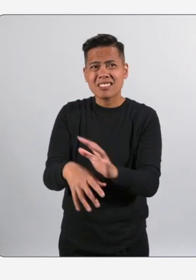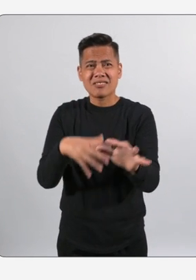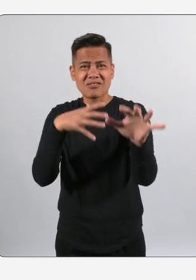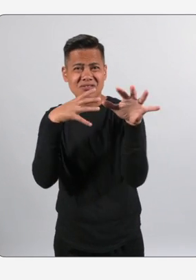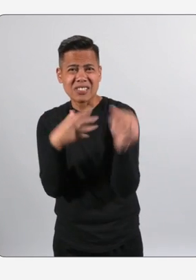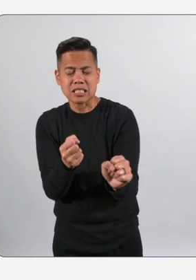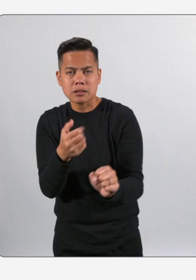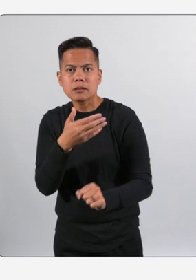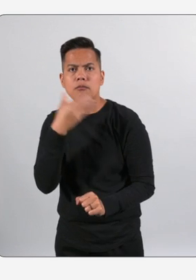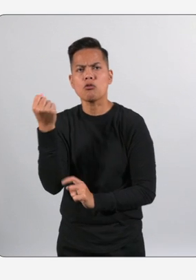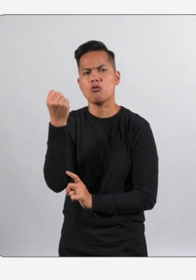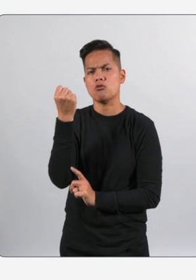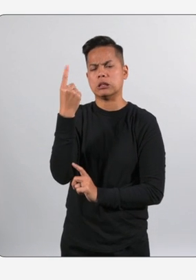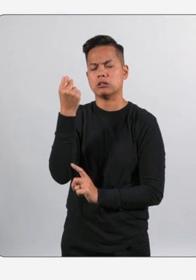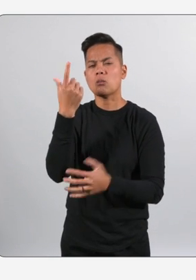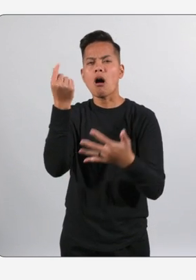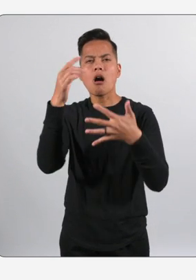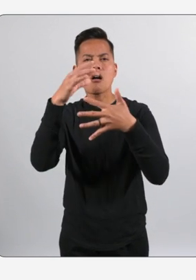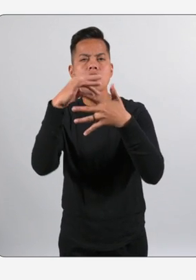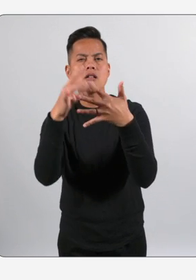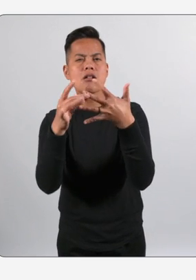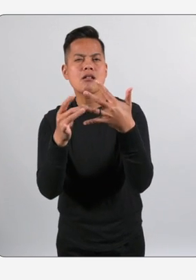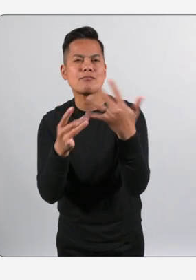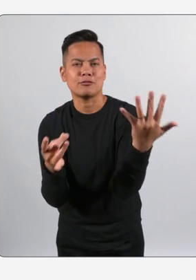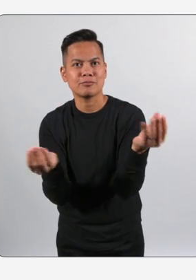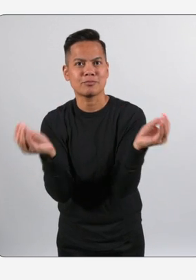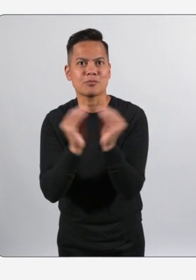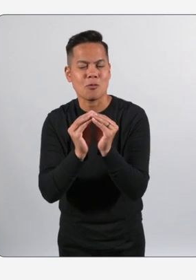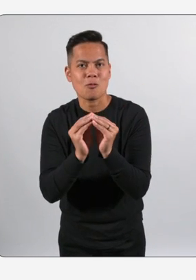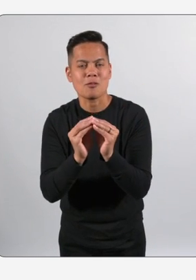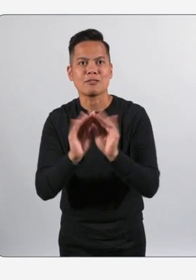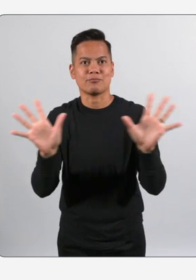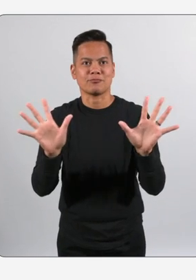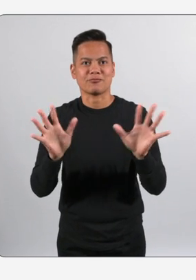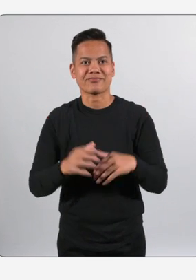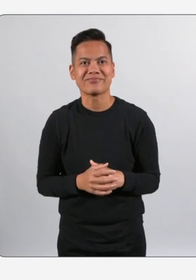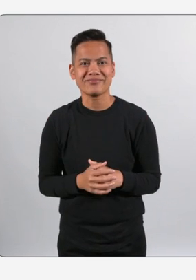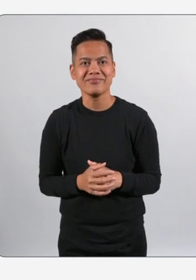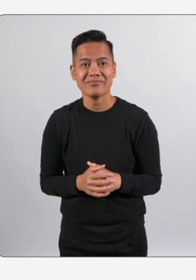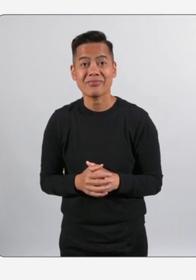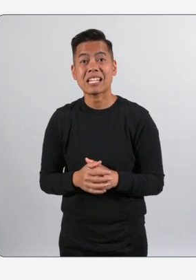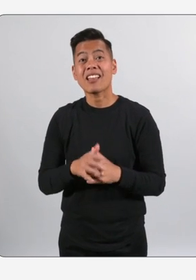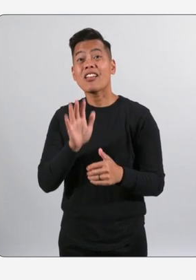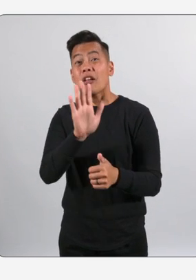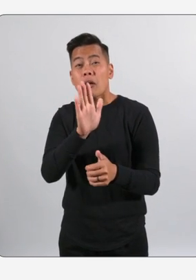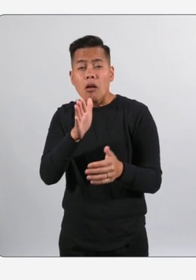understanding of their options than ever before. Their paths to purchase are winding and difficult to predict.